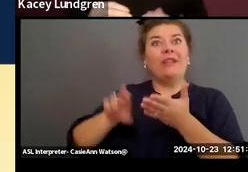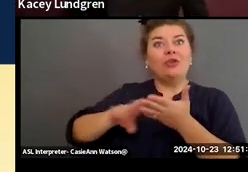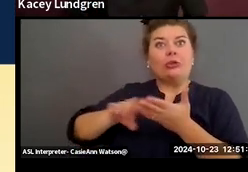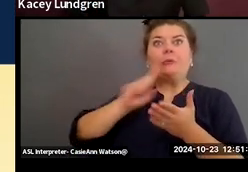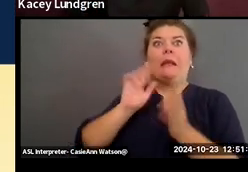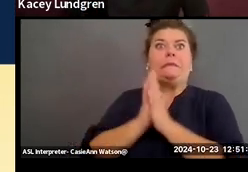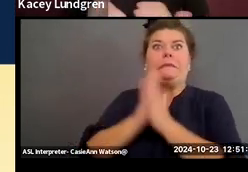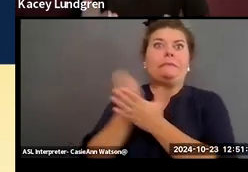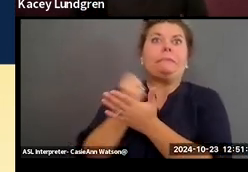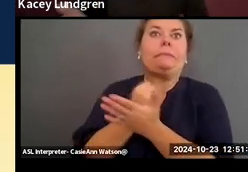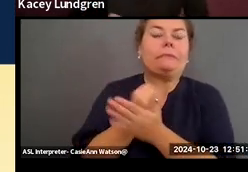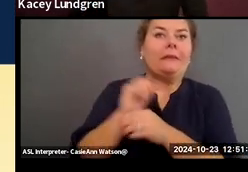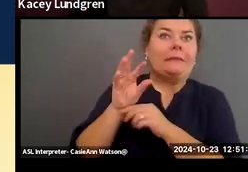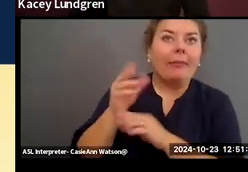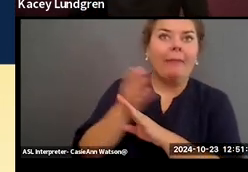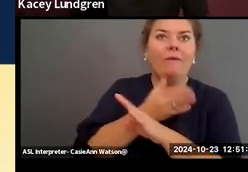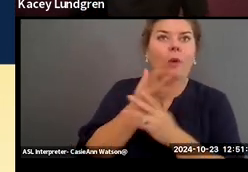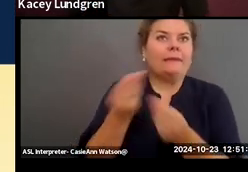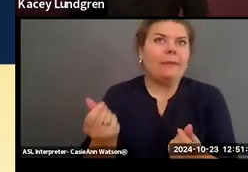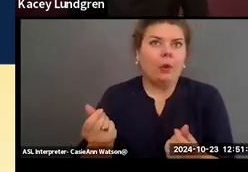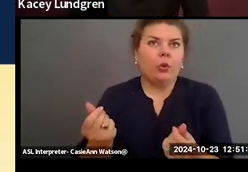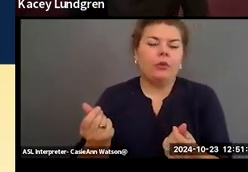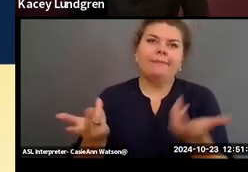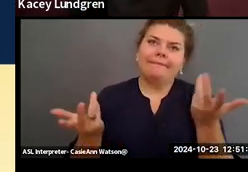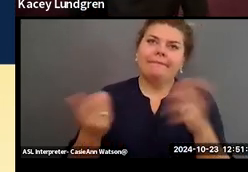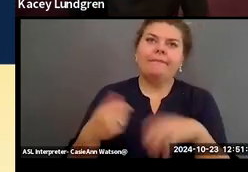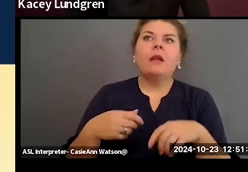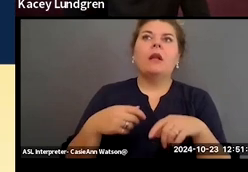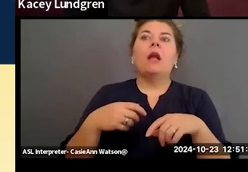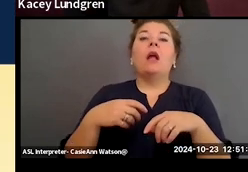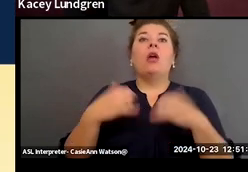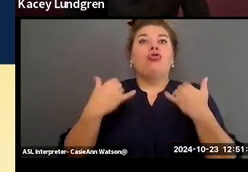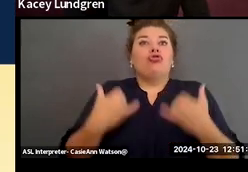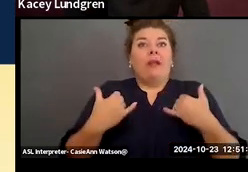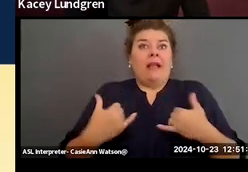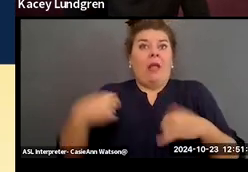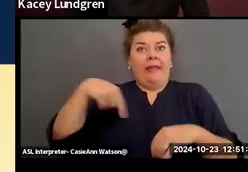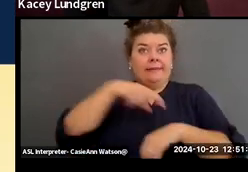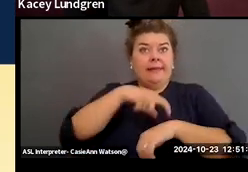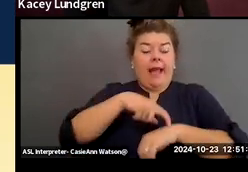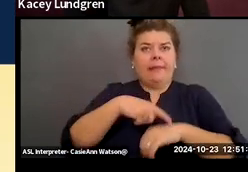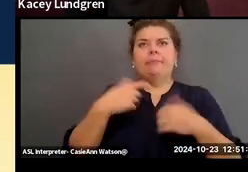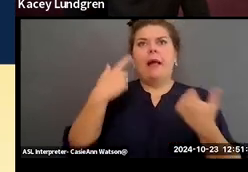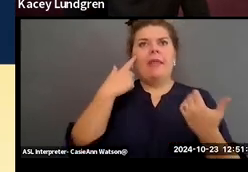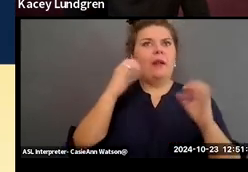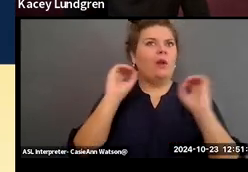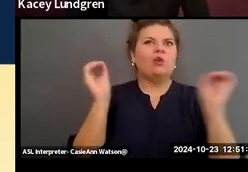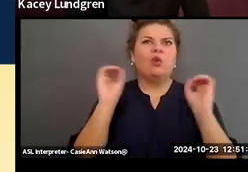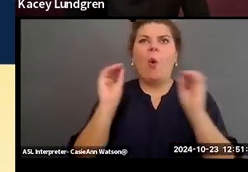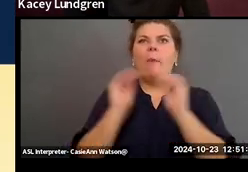to try and document it before it completely disappeared. And at this point, I don't think that there are any more native